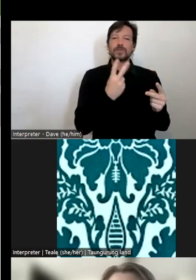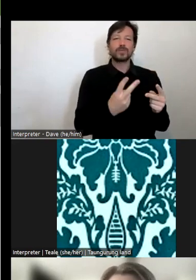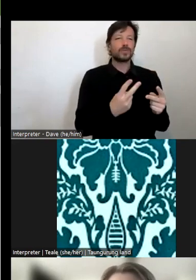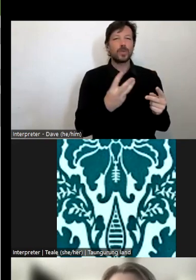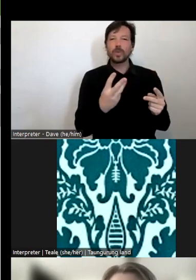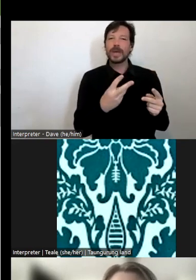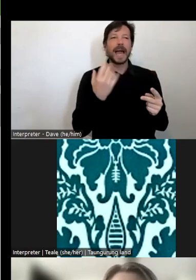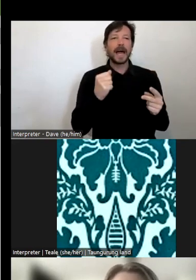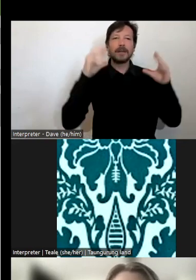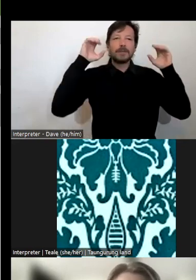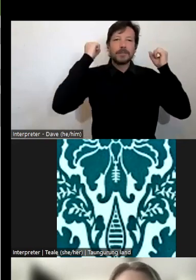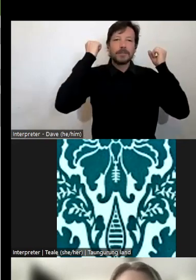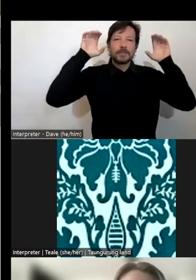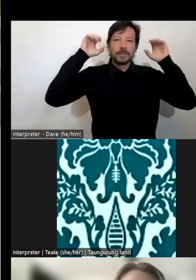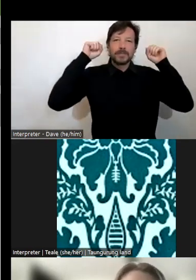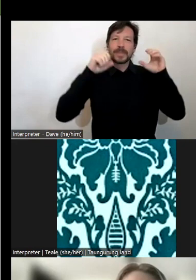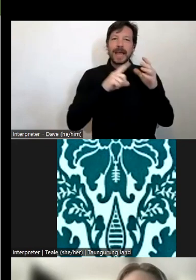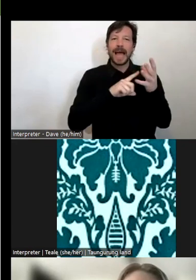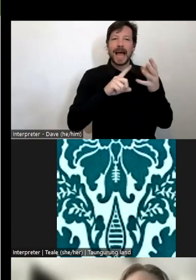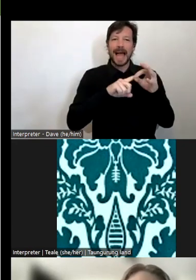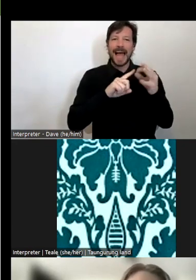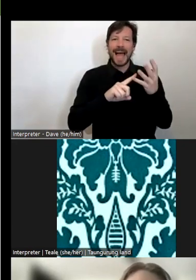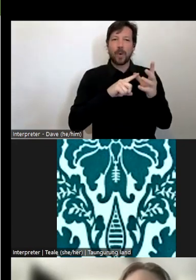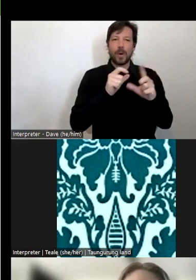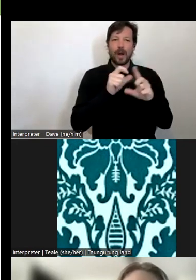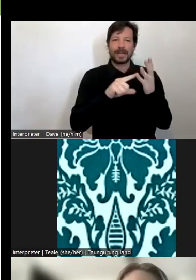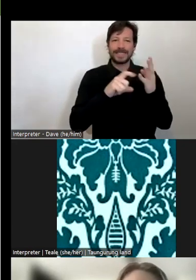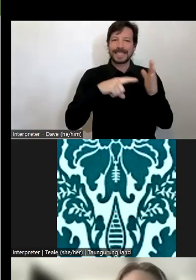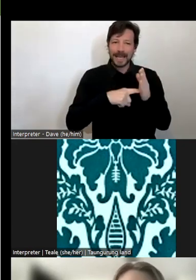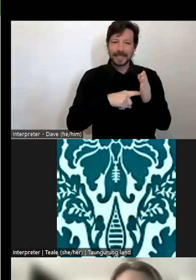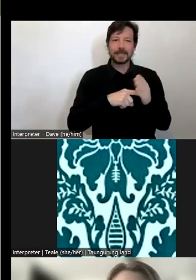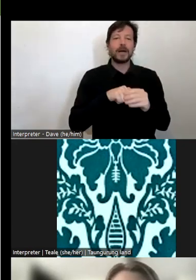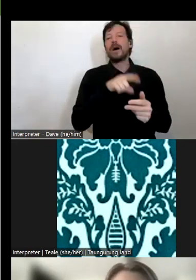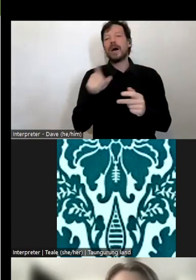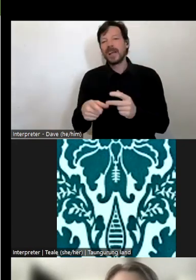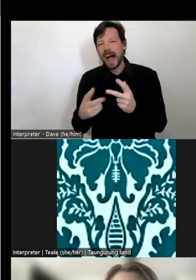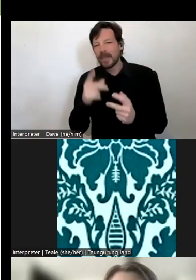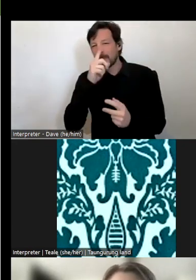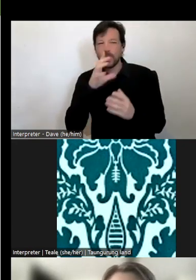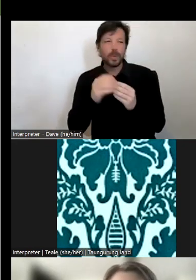that we thought better explained their hearing loss, like Waardenburg syndrome and then a couple of other deletions